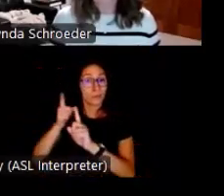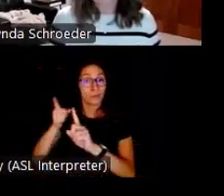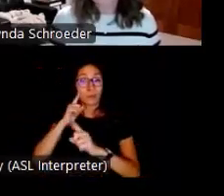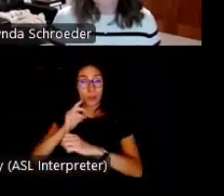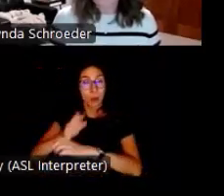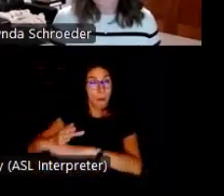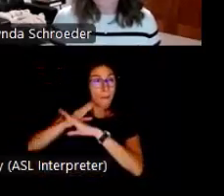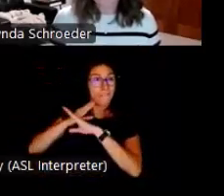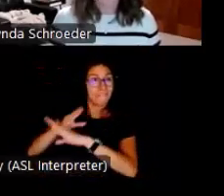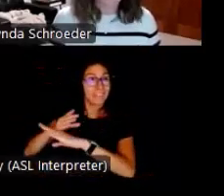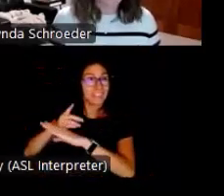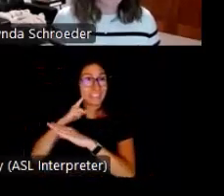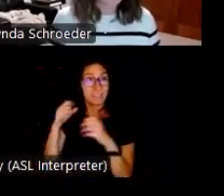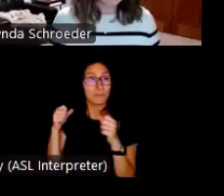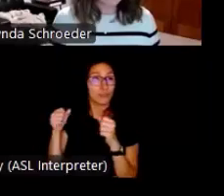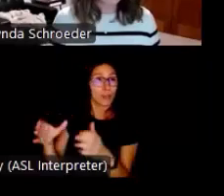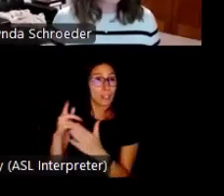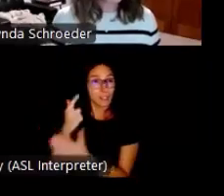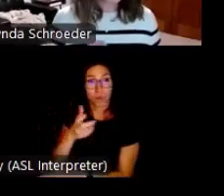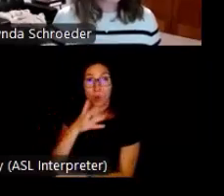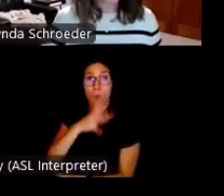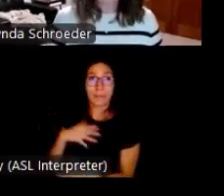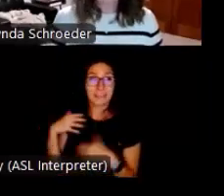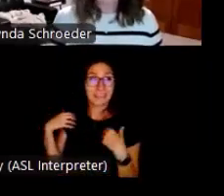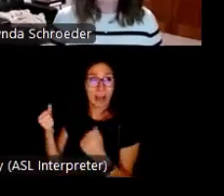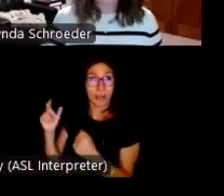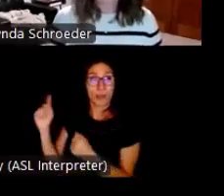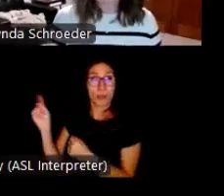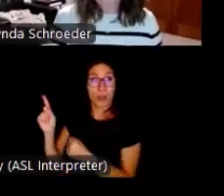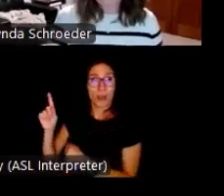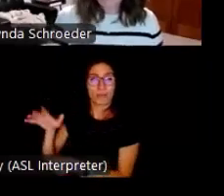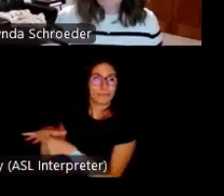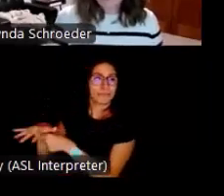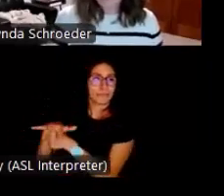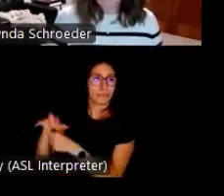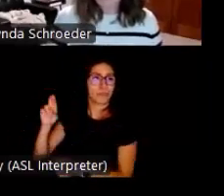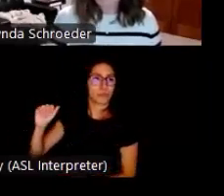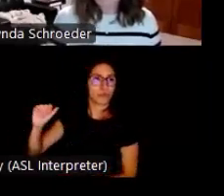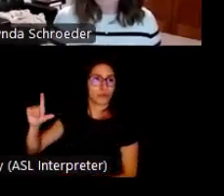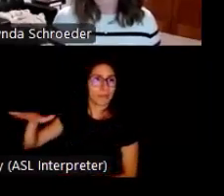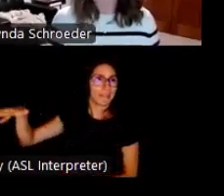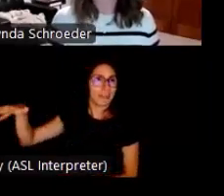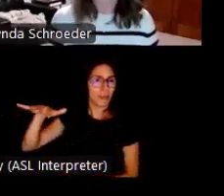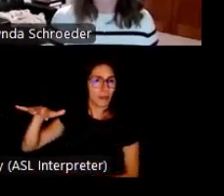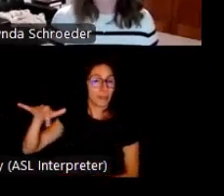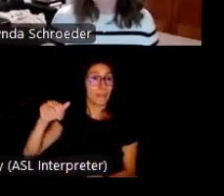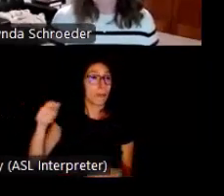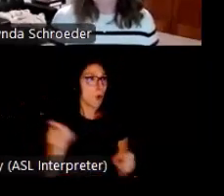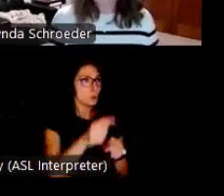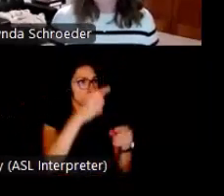mental health in rural areas. We wanted to inform clinicians on what they can see and screen for.